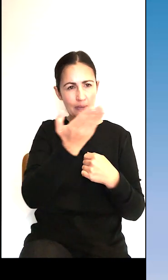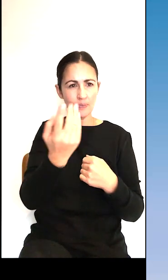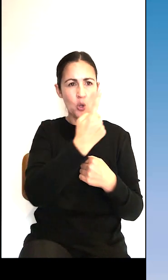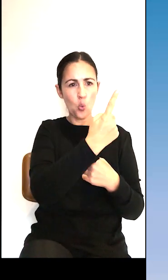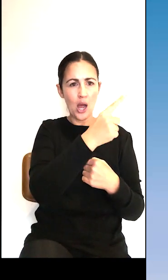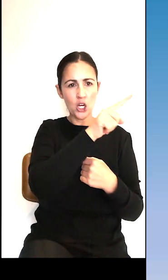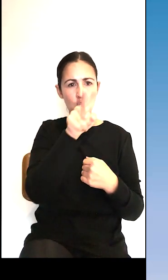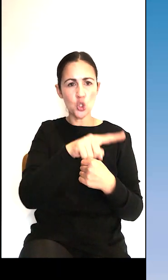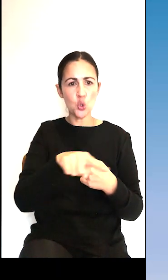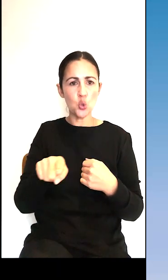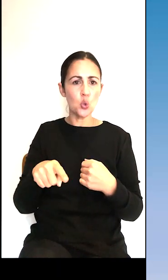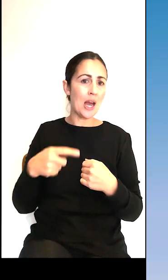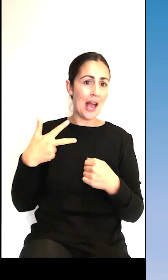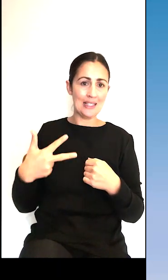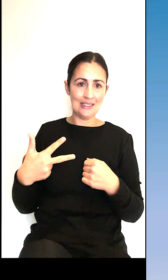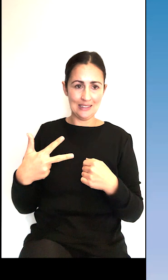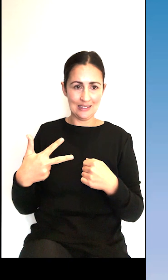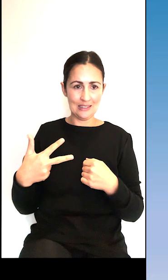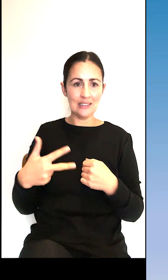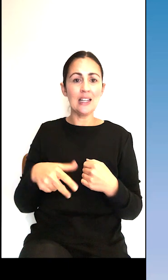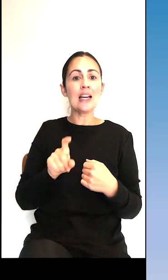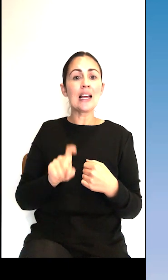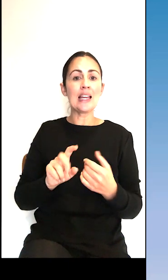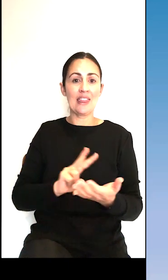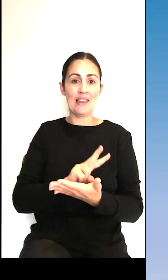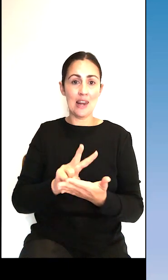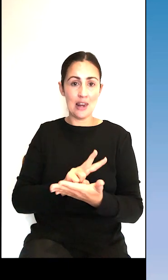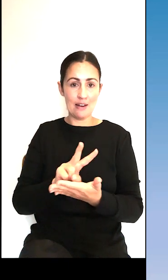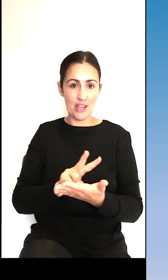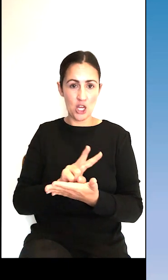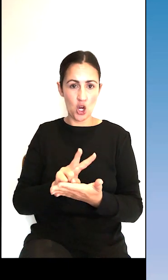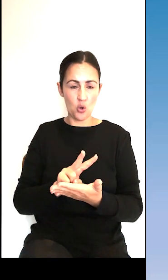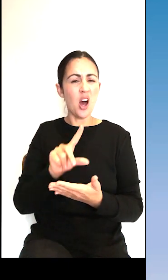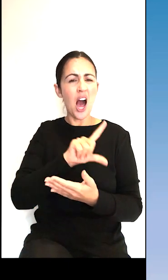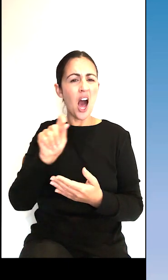there is a link to a video. You'll receive a copy of the slides from this presentation at the end of the